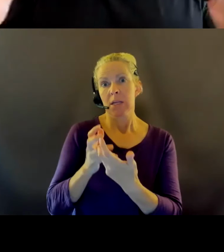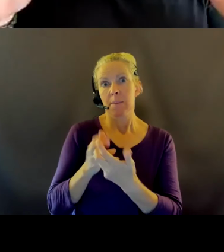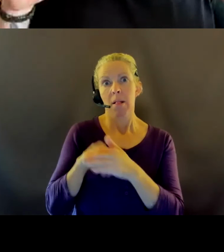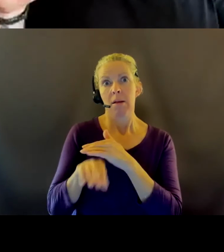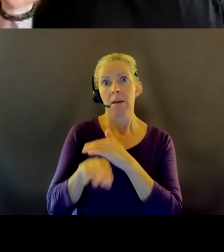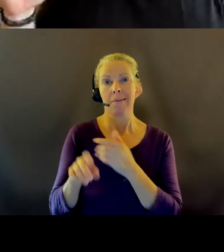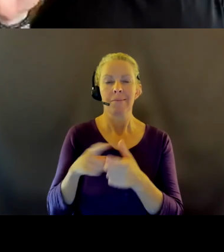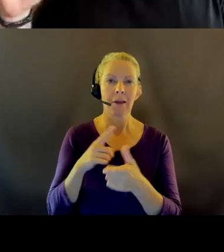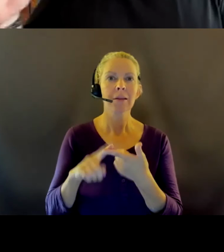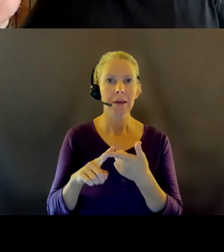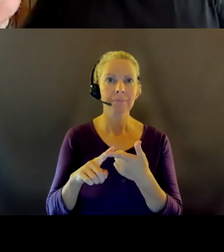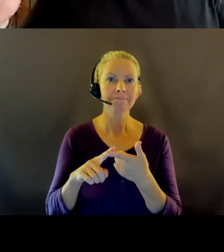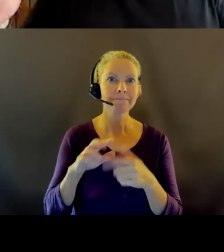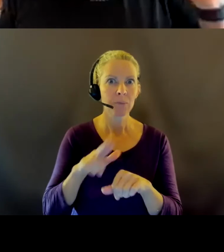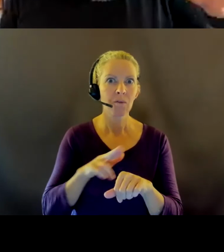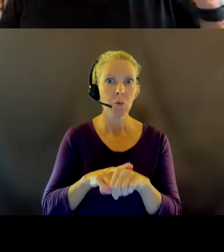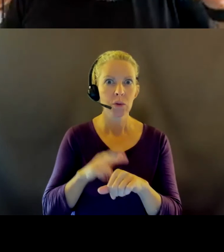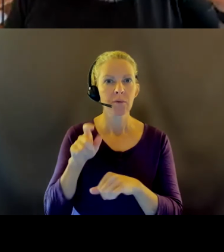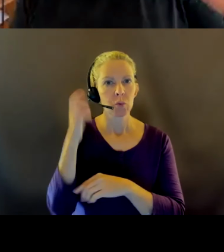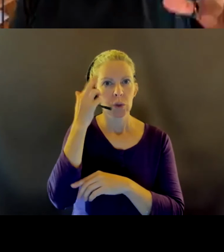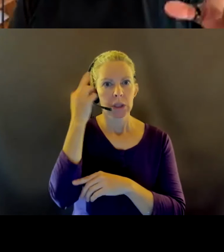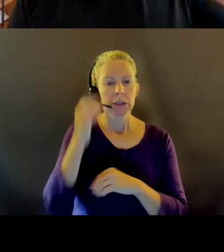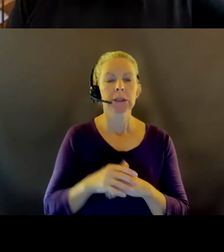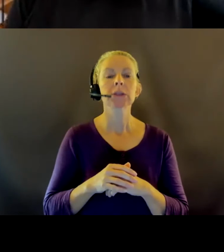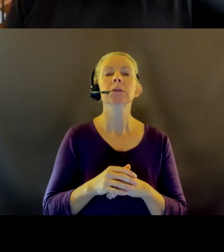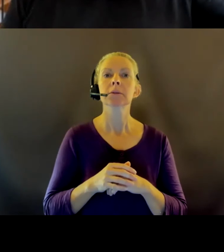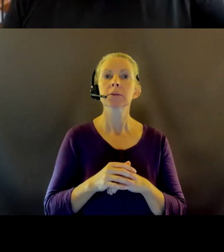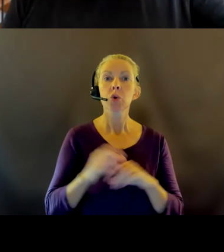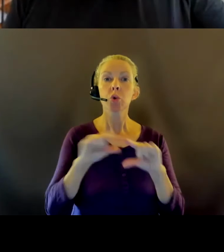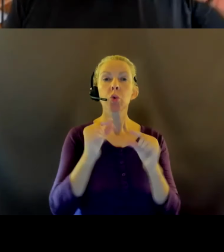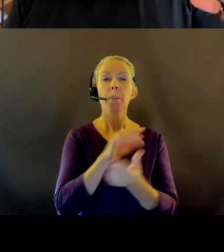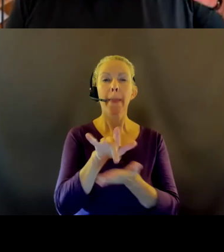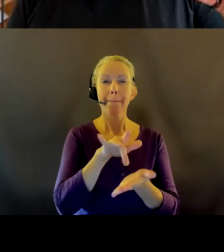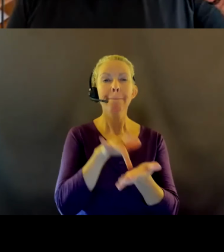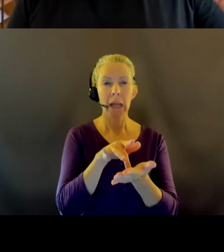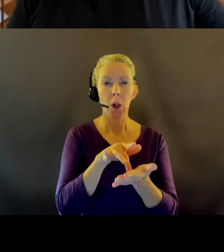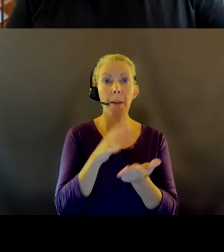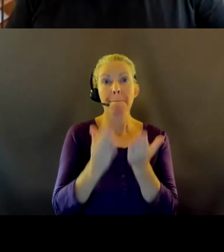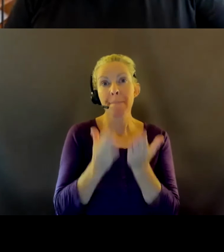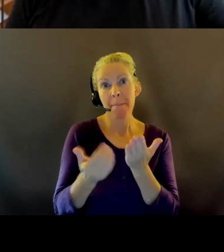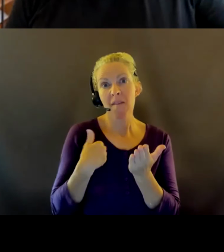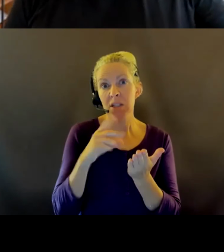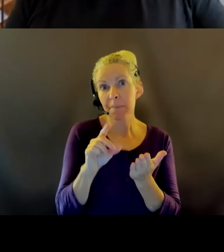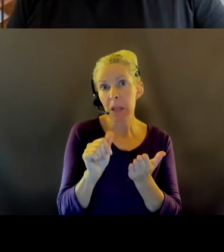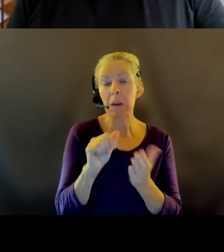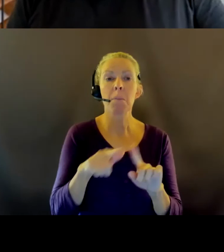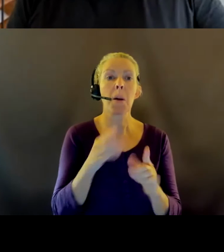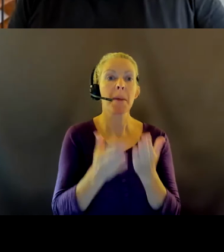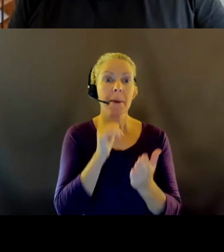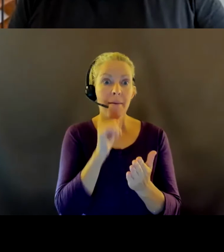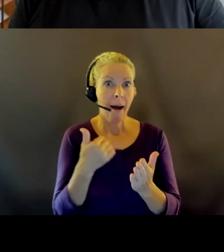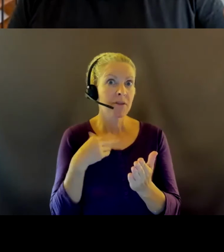That is 25% of the population.